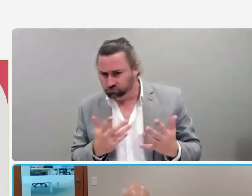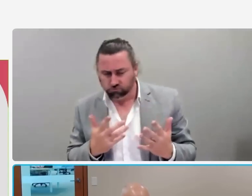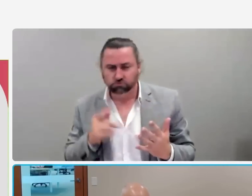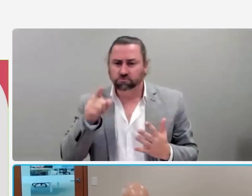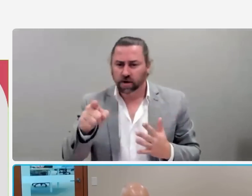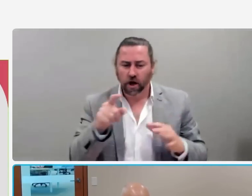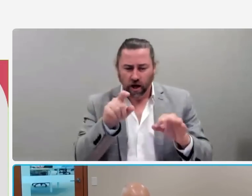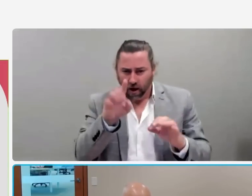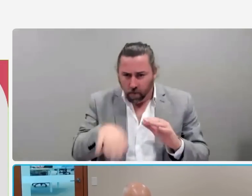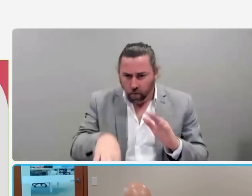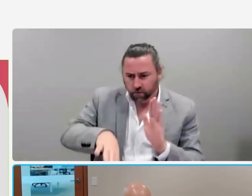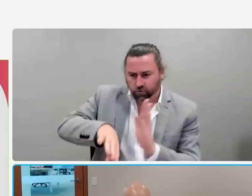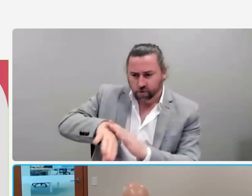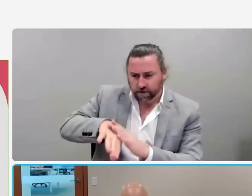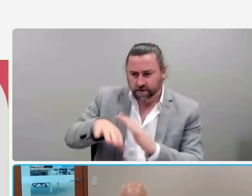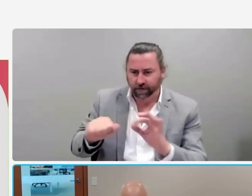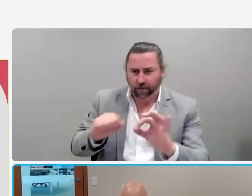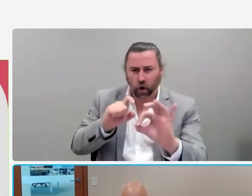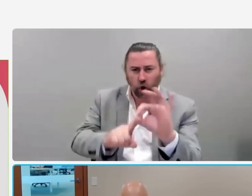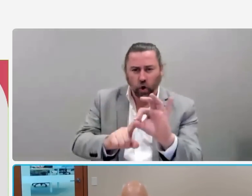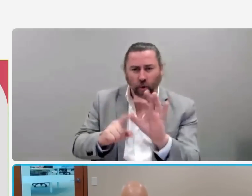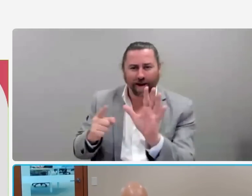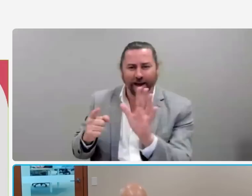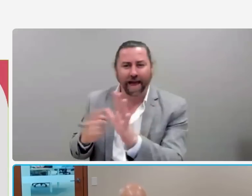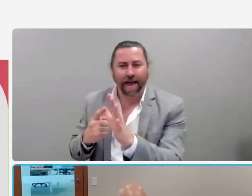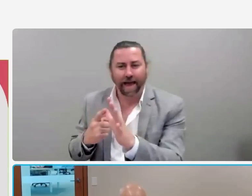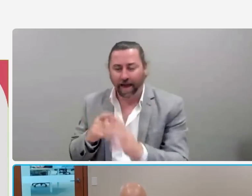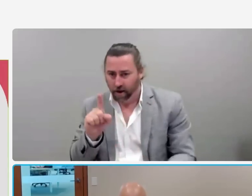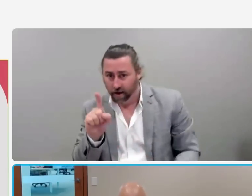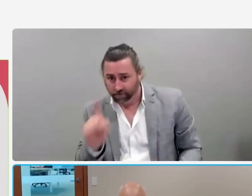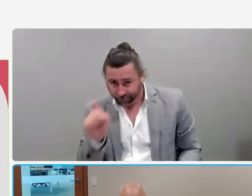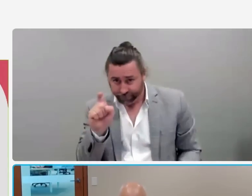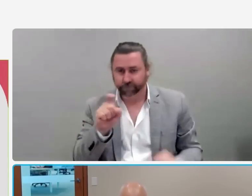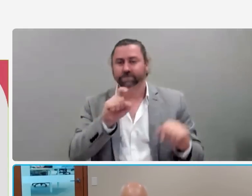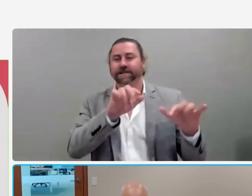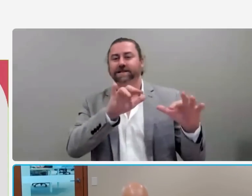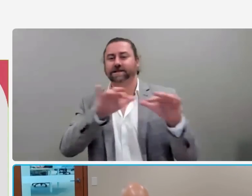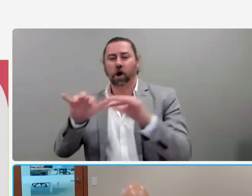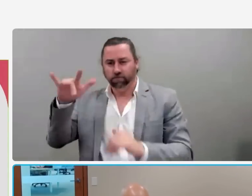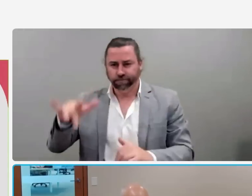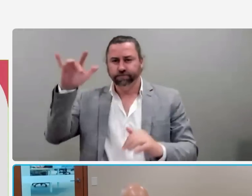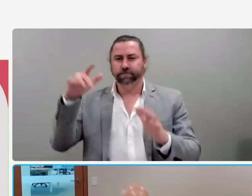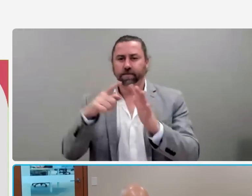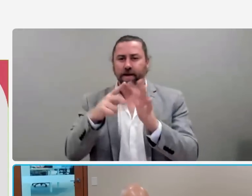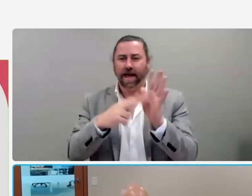on the lower right hand corner of your screen. Just type it in and hit return. That will then be relayed to us.